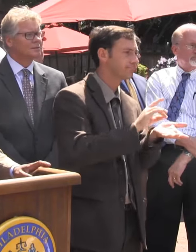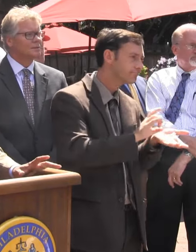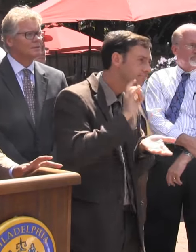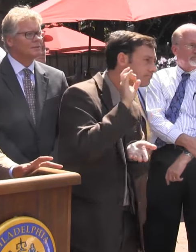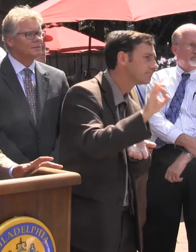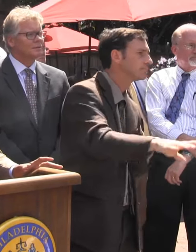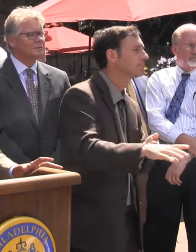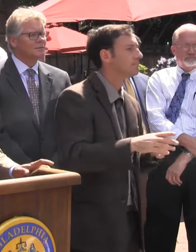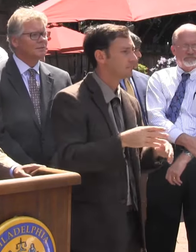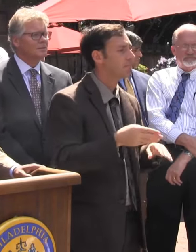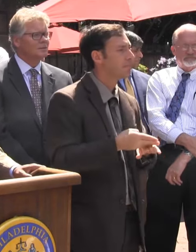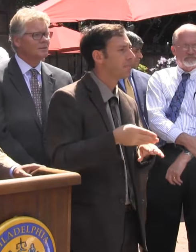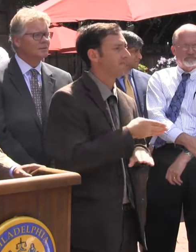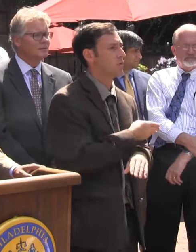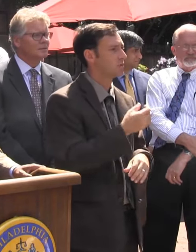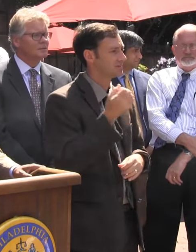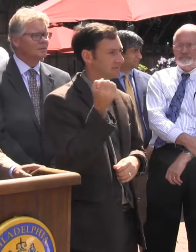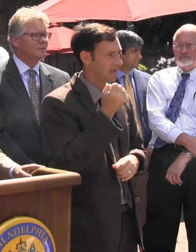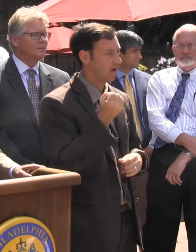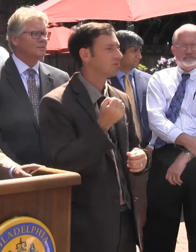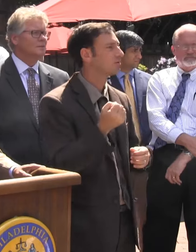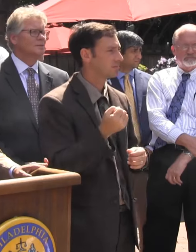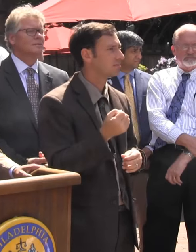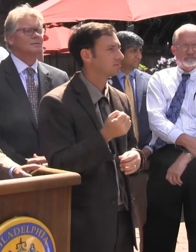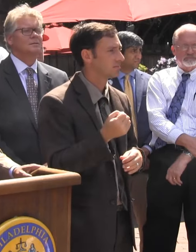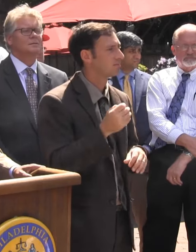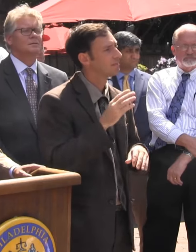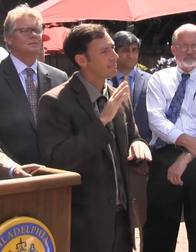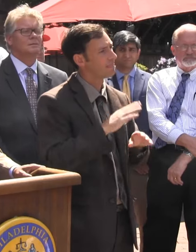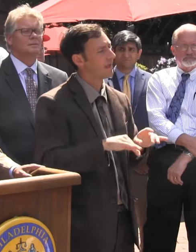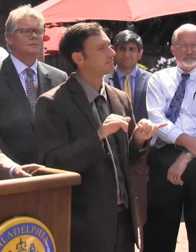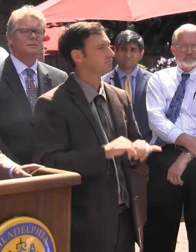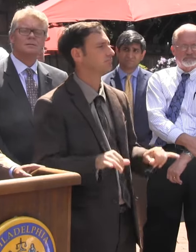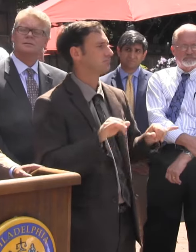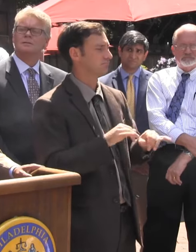that you normally would not even have the opportunity for. So we just want to make sure